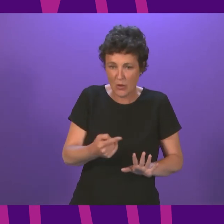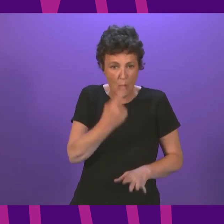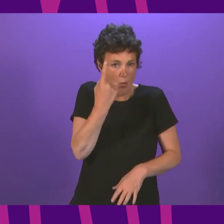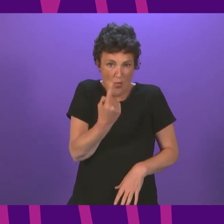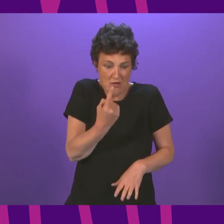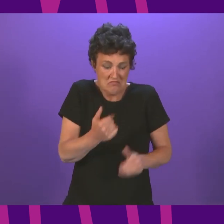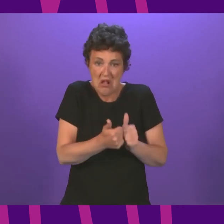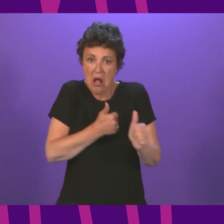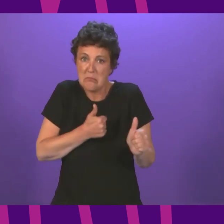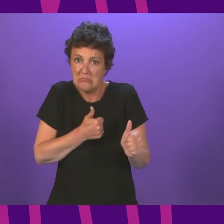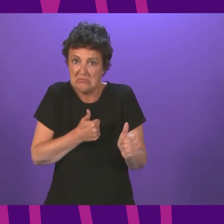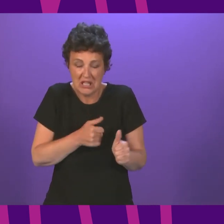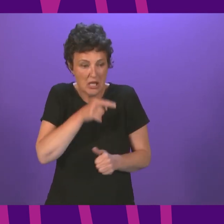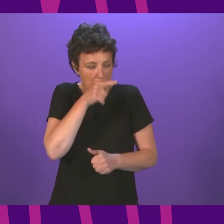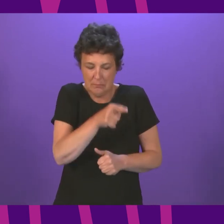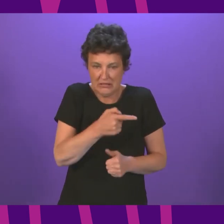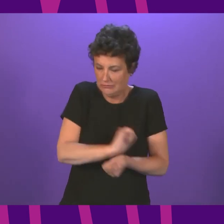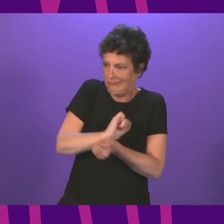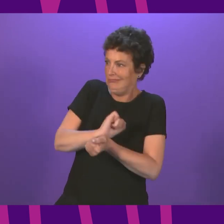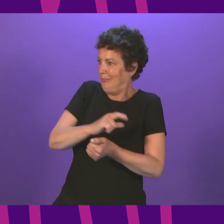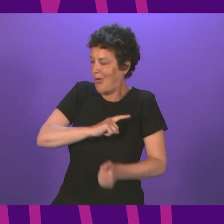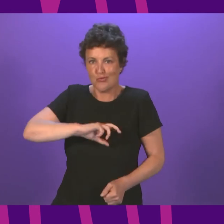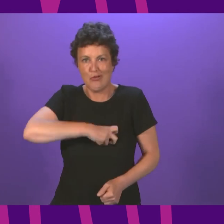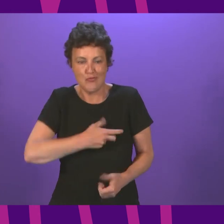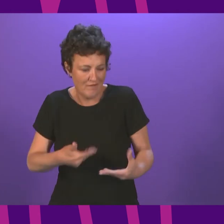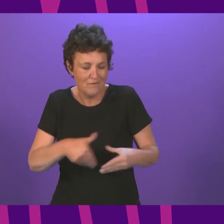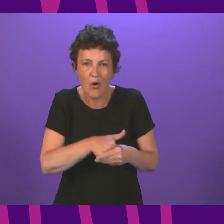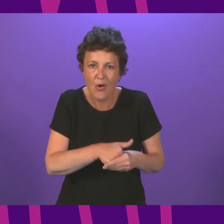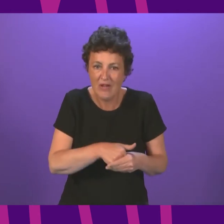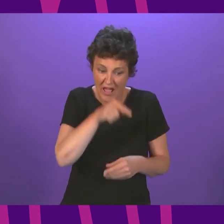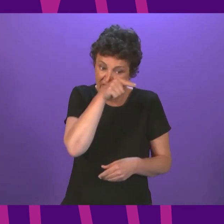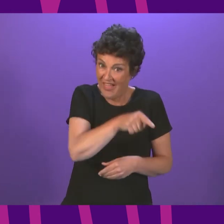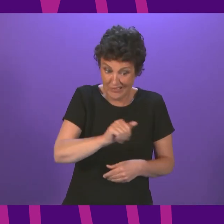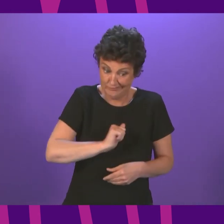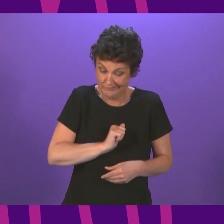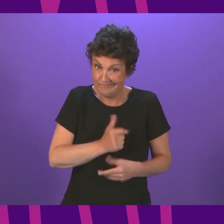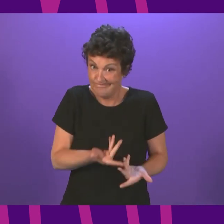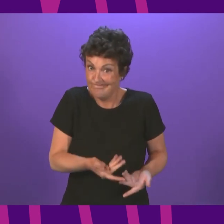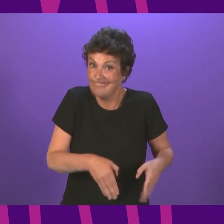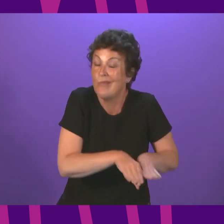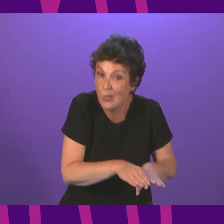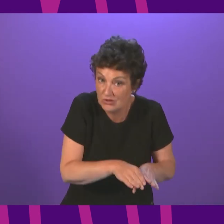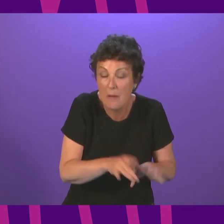of the problem: those arrears built up as a result of the pandemic. The Government has announced a new grant fund to tackle arrears, which is very welcome,